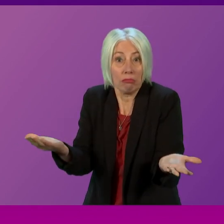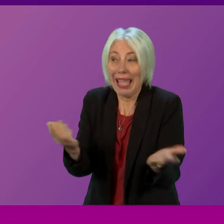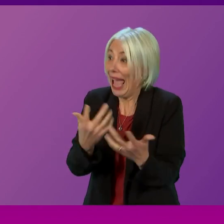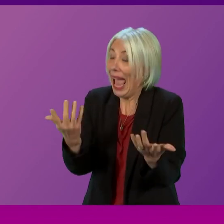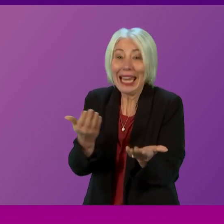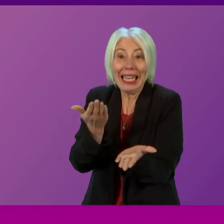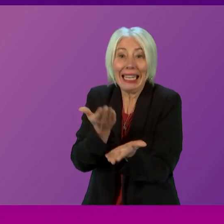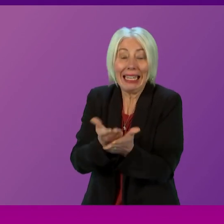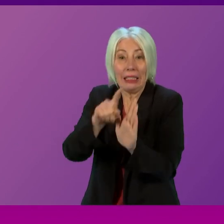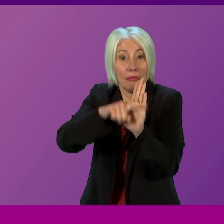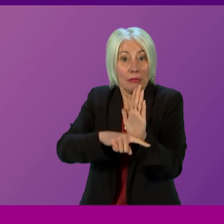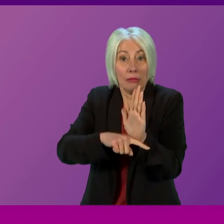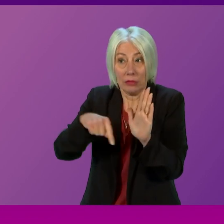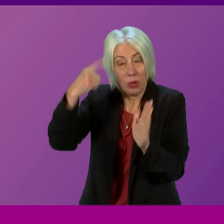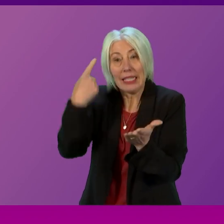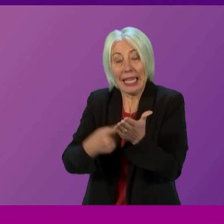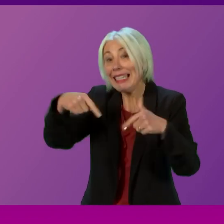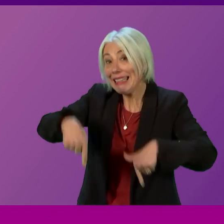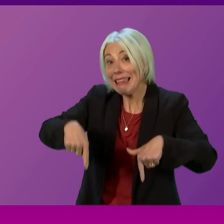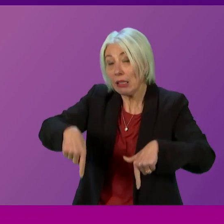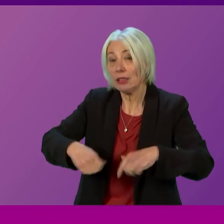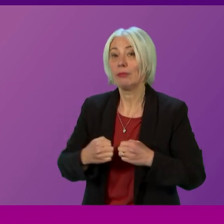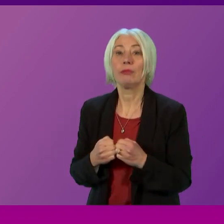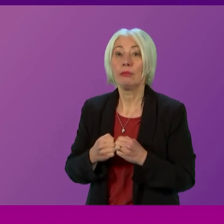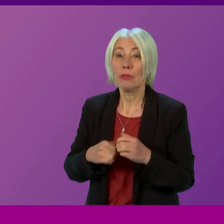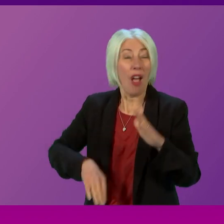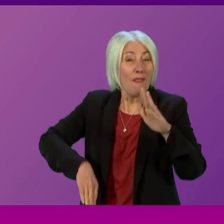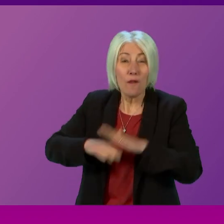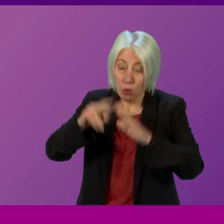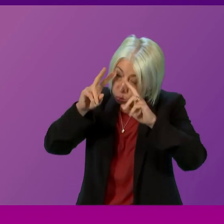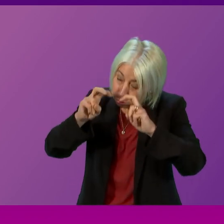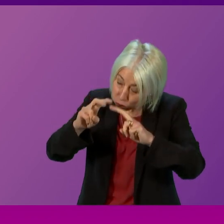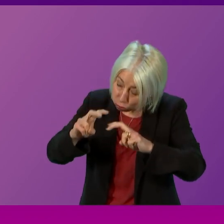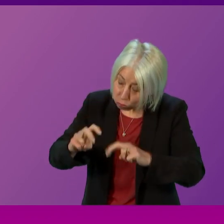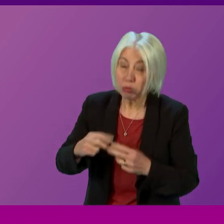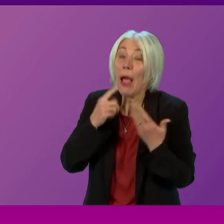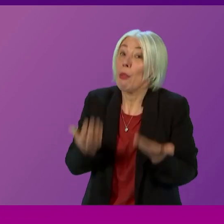piece of legislation. There is full scrutiny under way right now and,